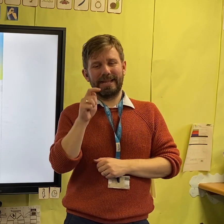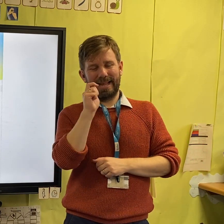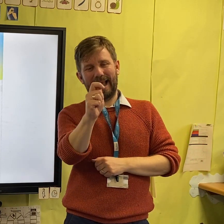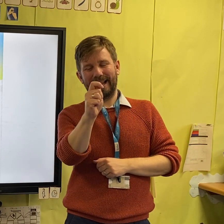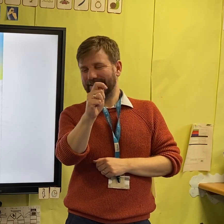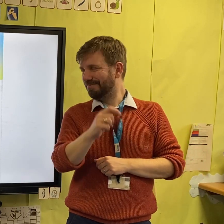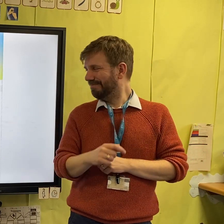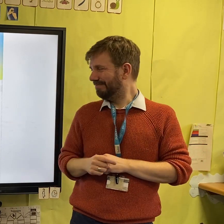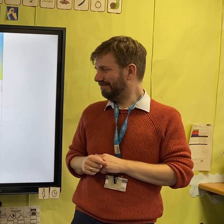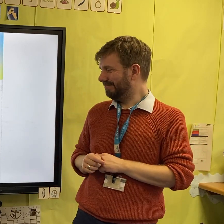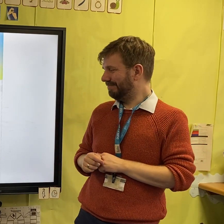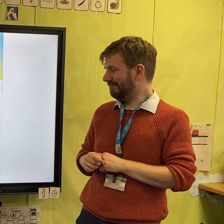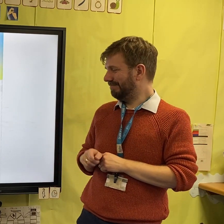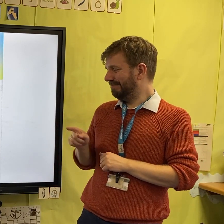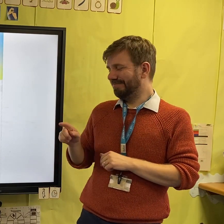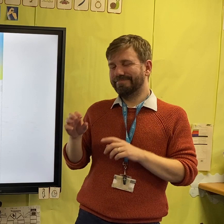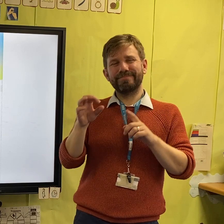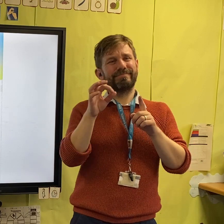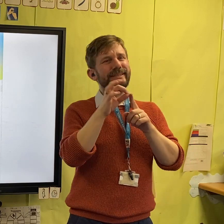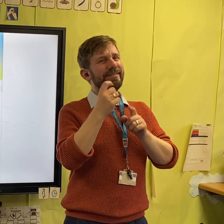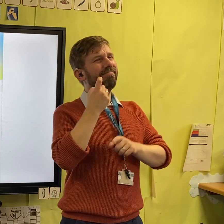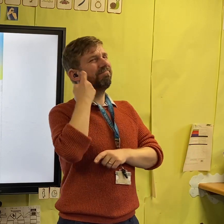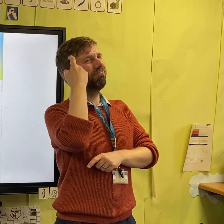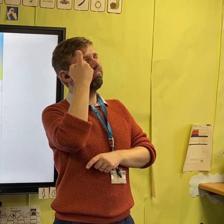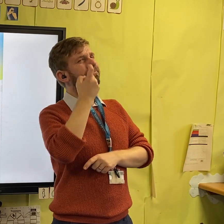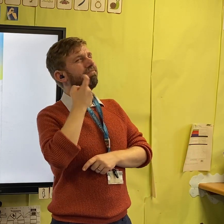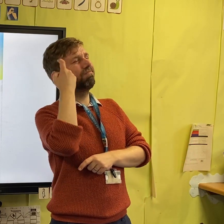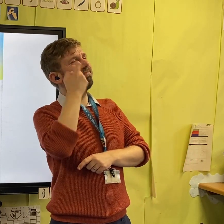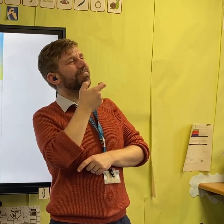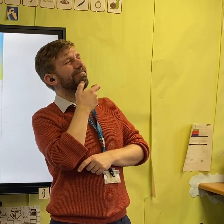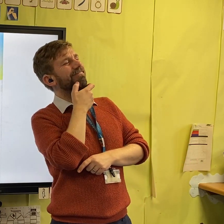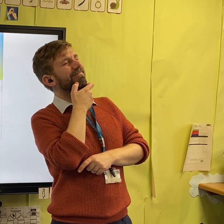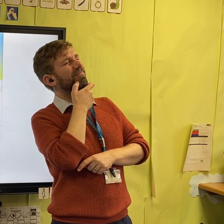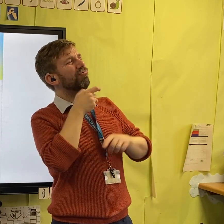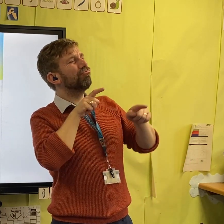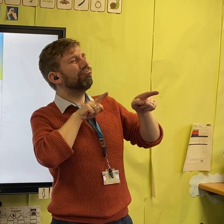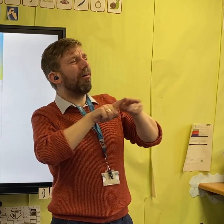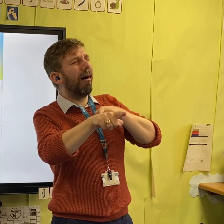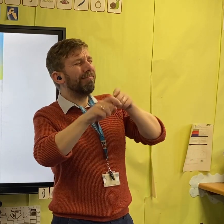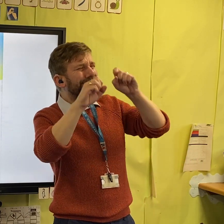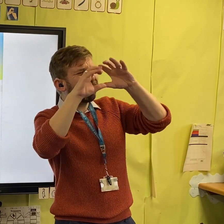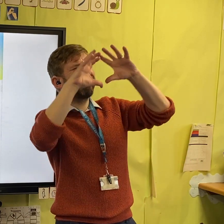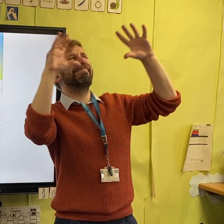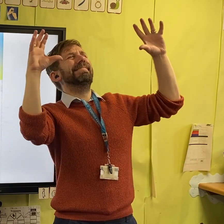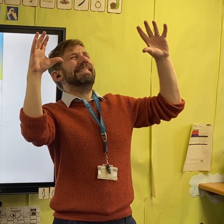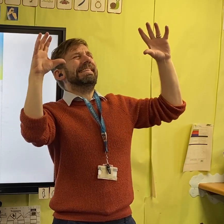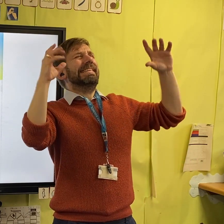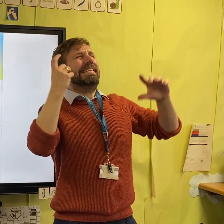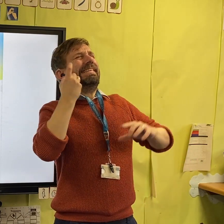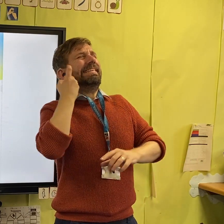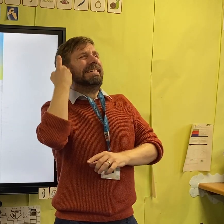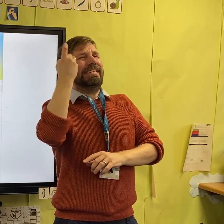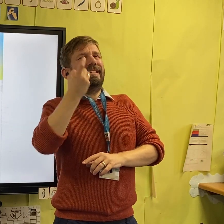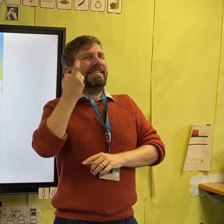much much more than 10. Pipkin thought about this for a while and he tried to